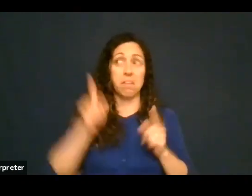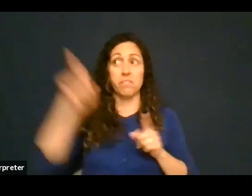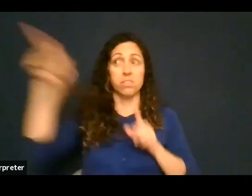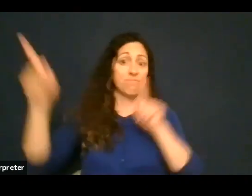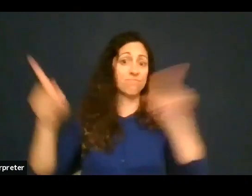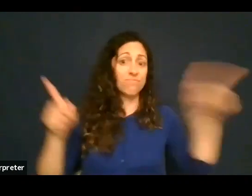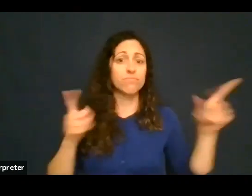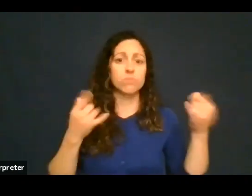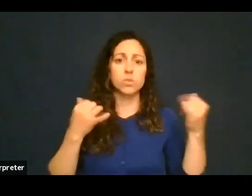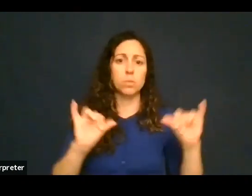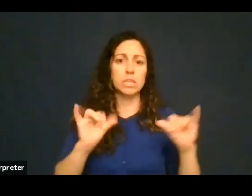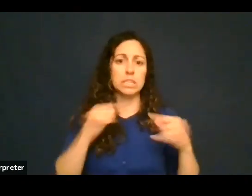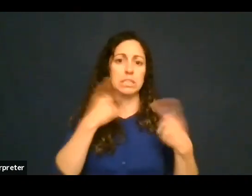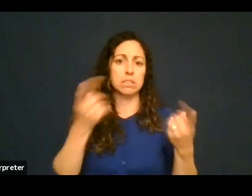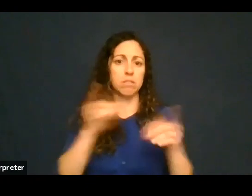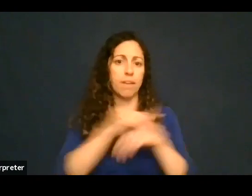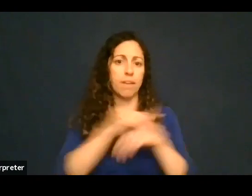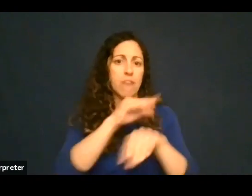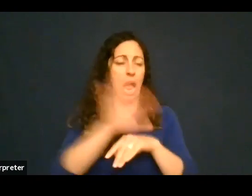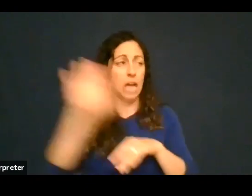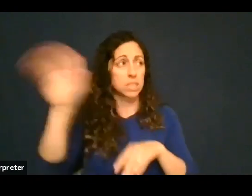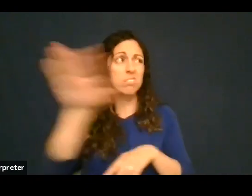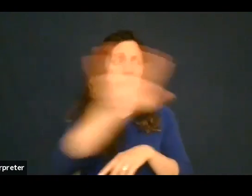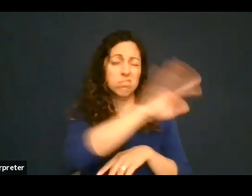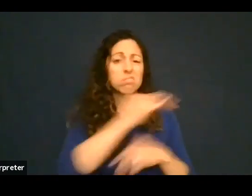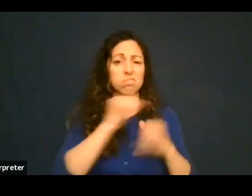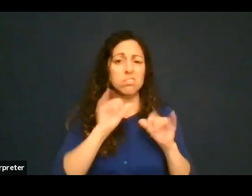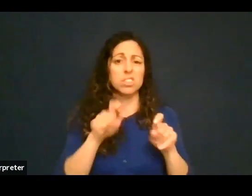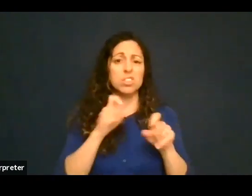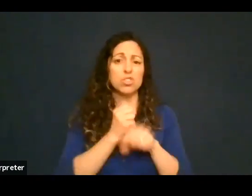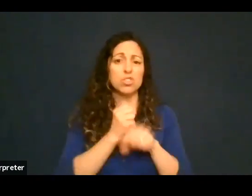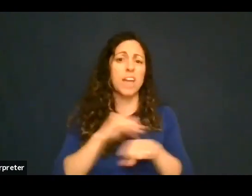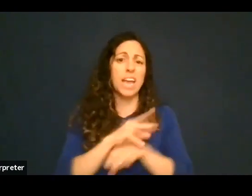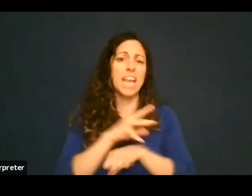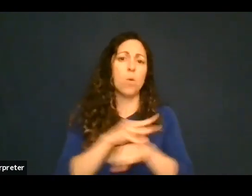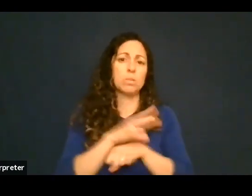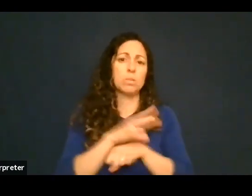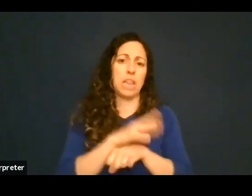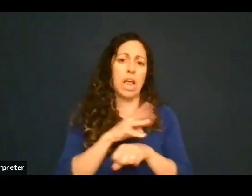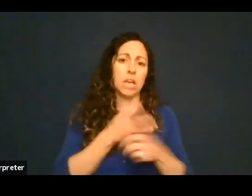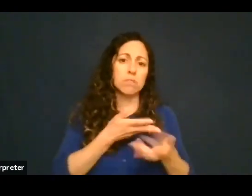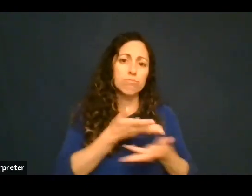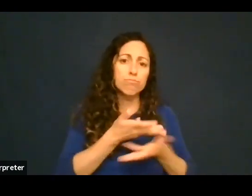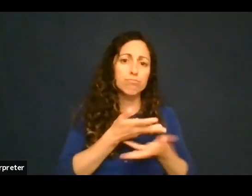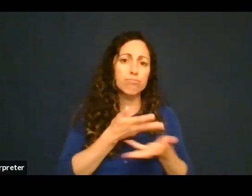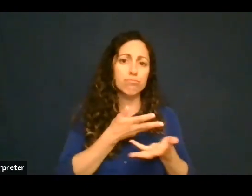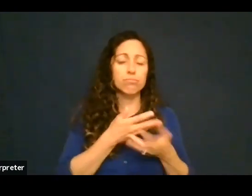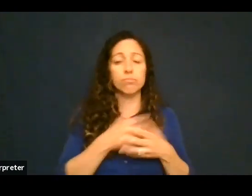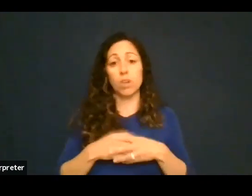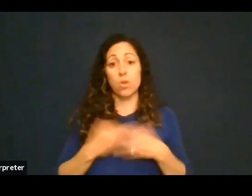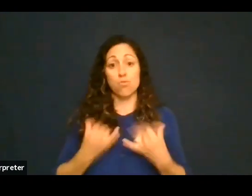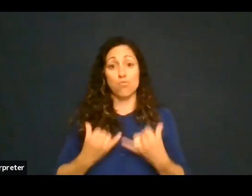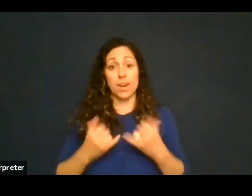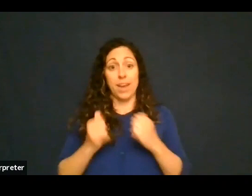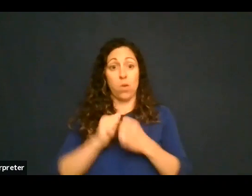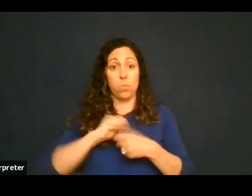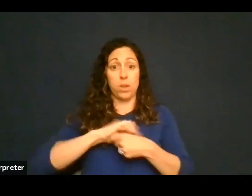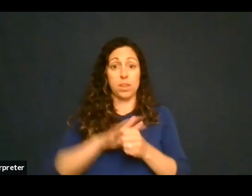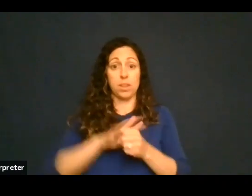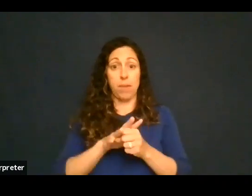right now-- our current hospital is not sending out elective genetic tests because of the pandemic, we've gone completely to saliva and cheek